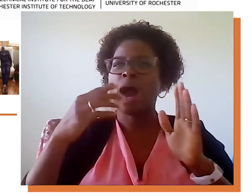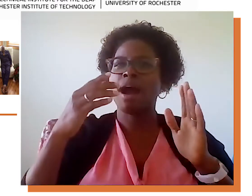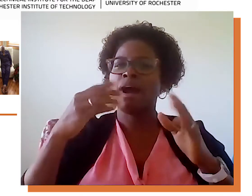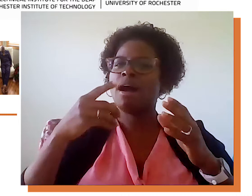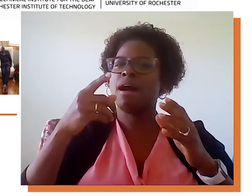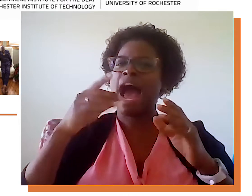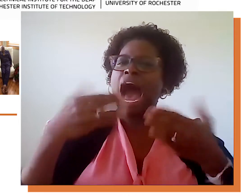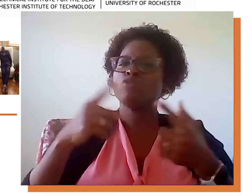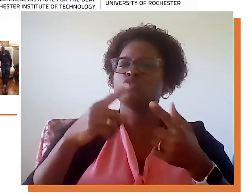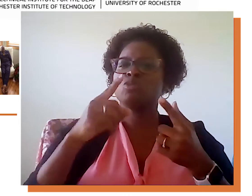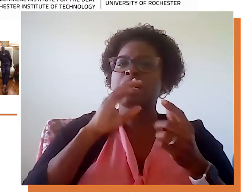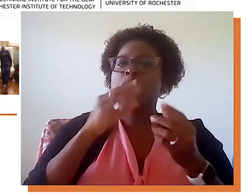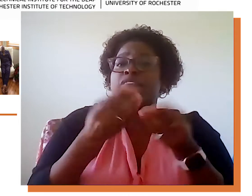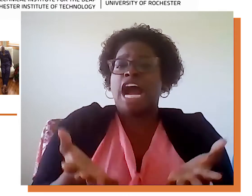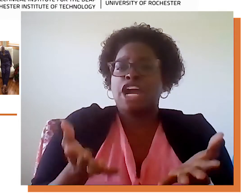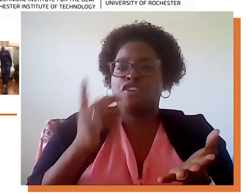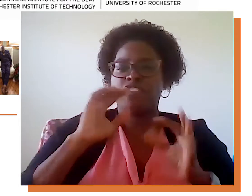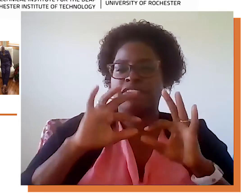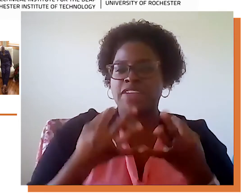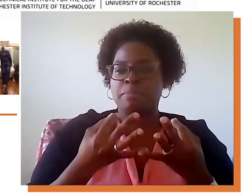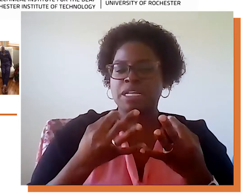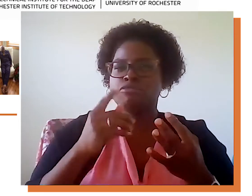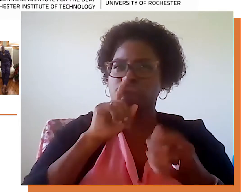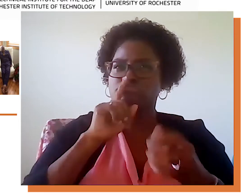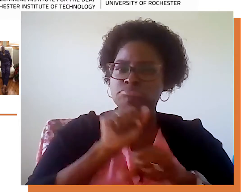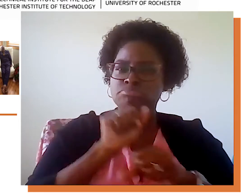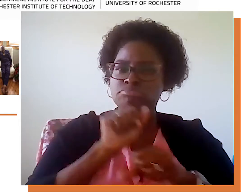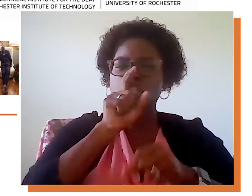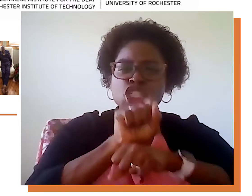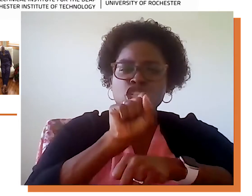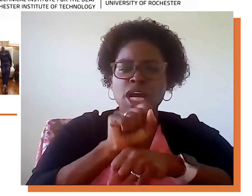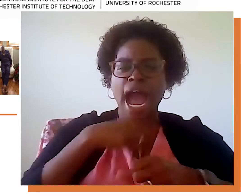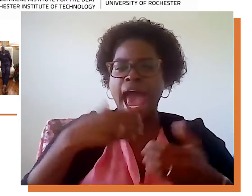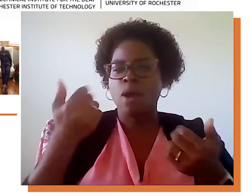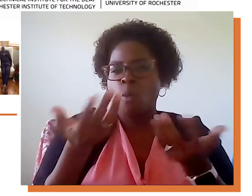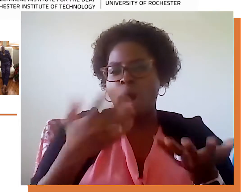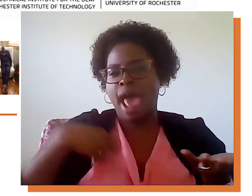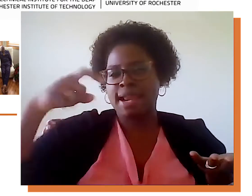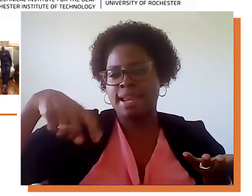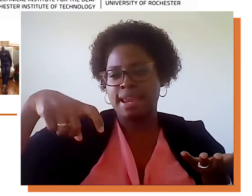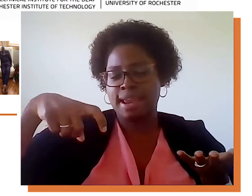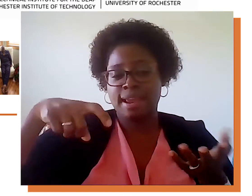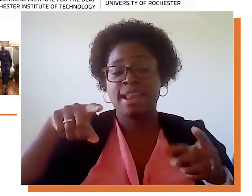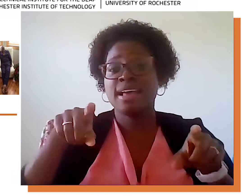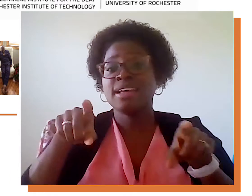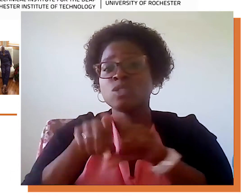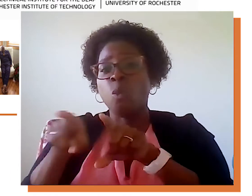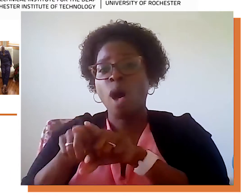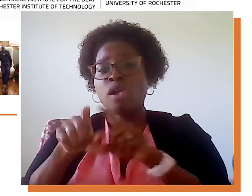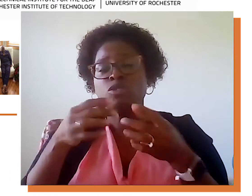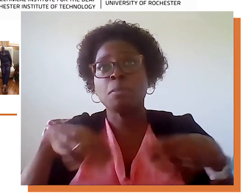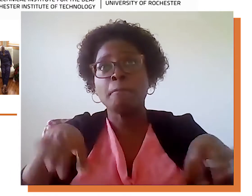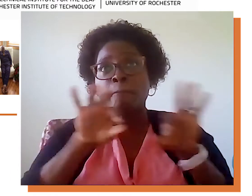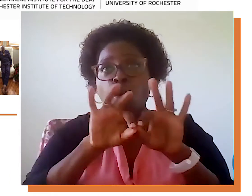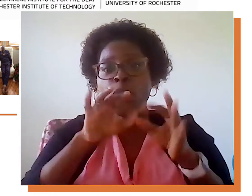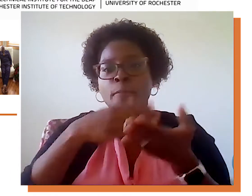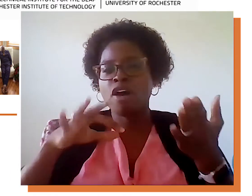because he was a wonderful provider for our family. He was a very hard worker. He gave us everything we needed as children.